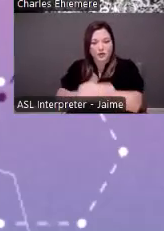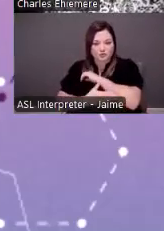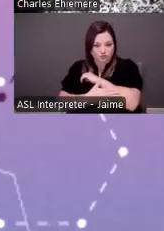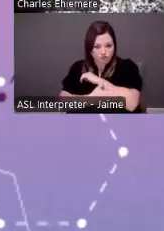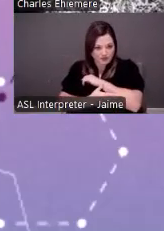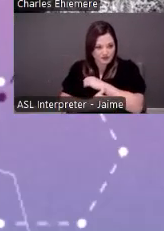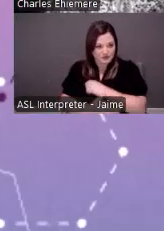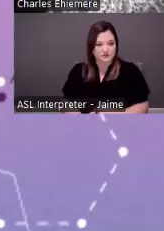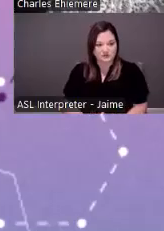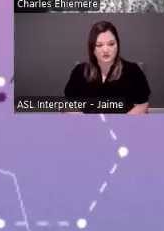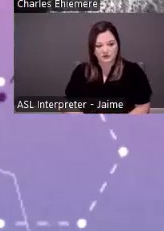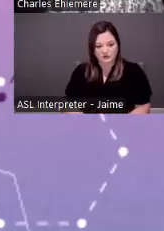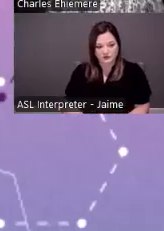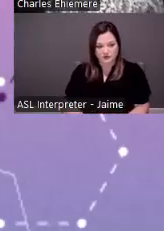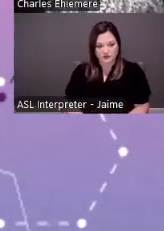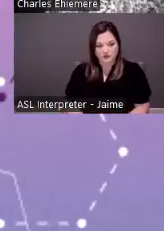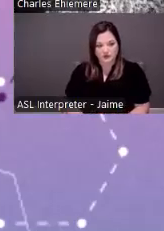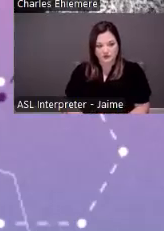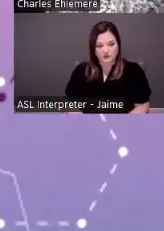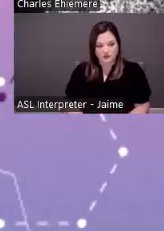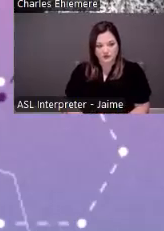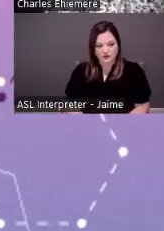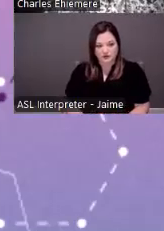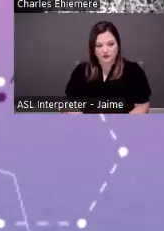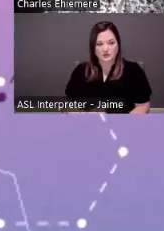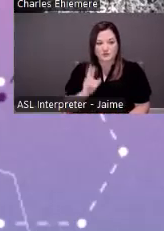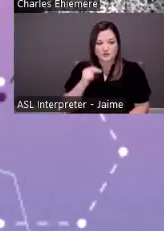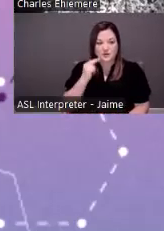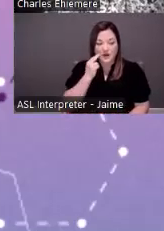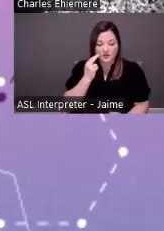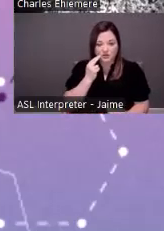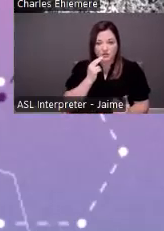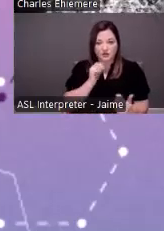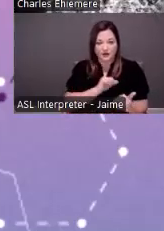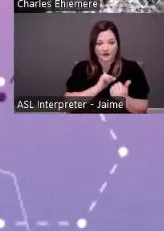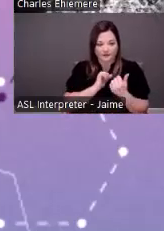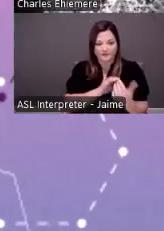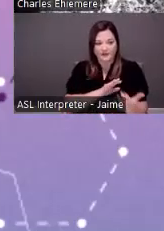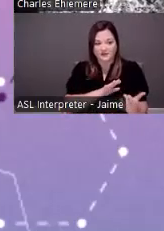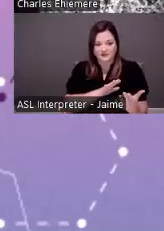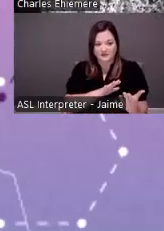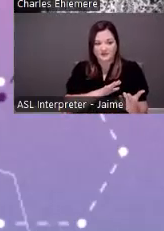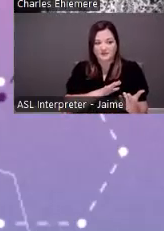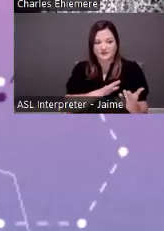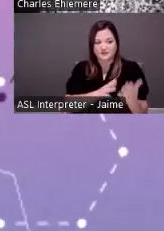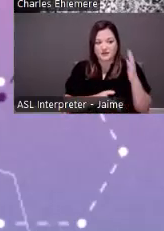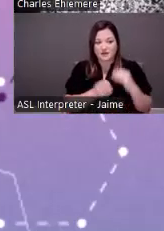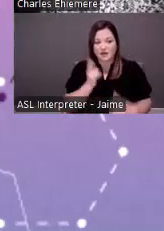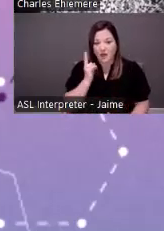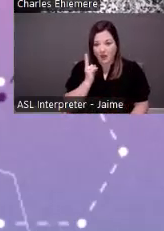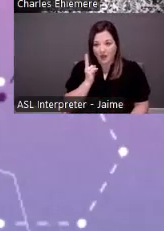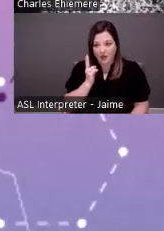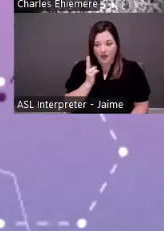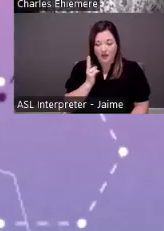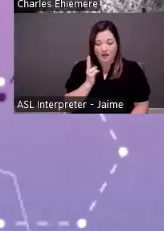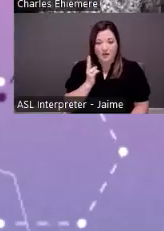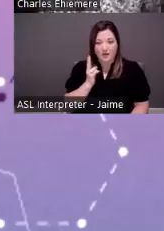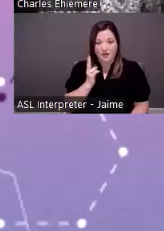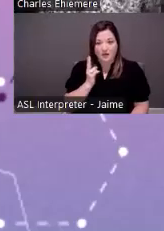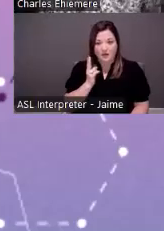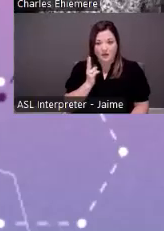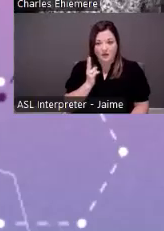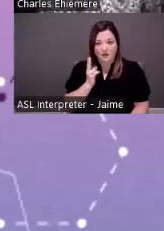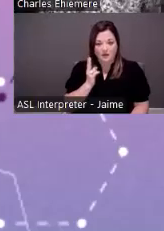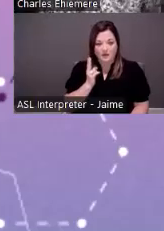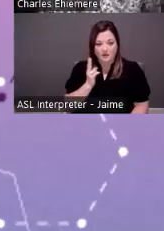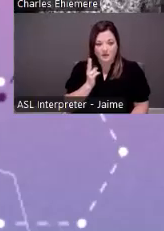Nigeria faces high maternal and child--